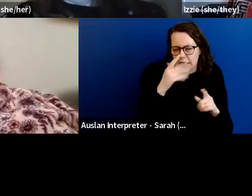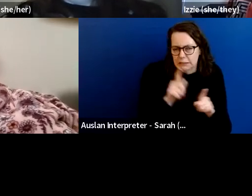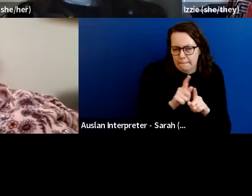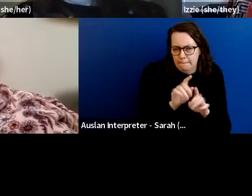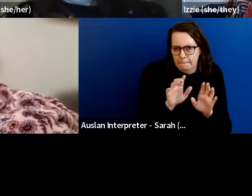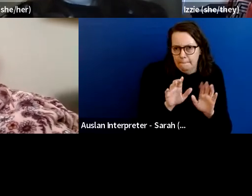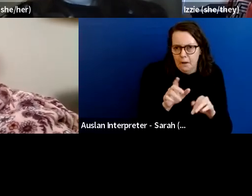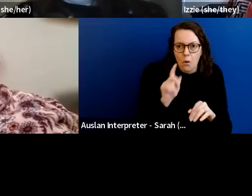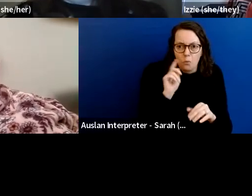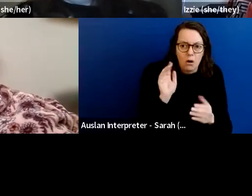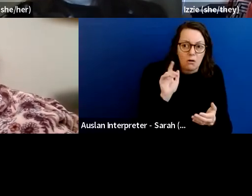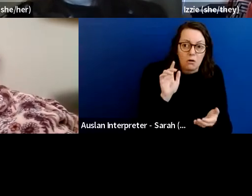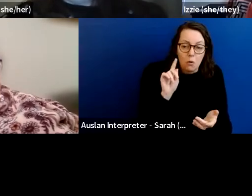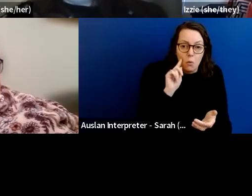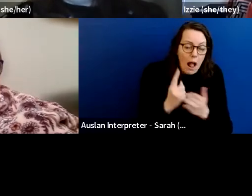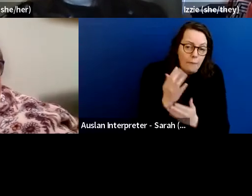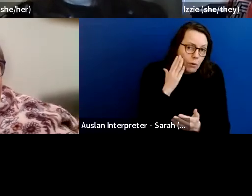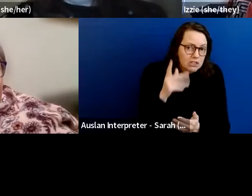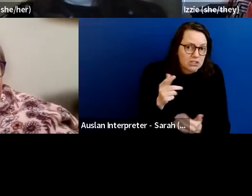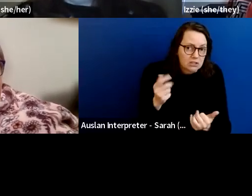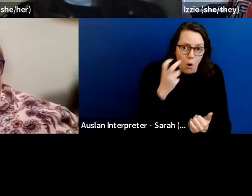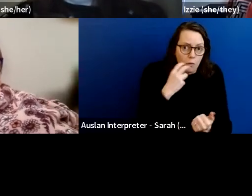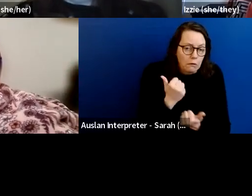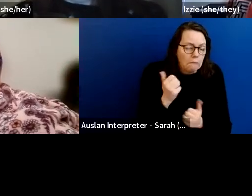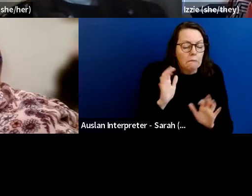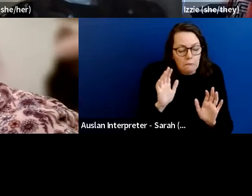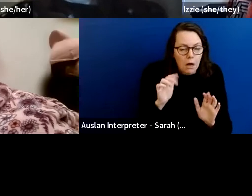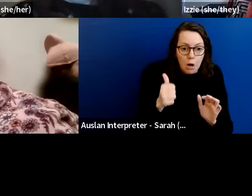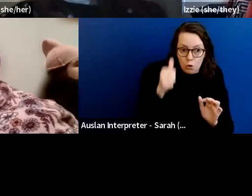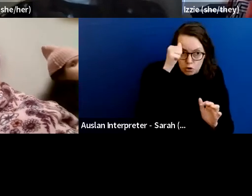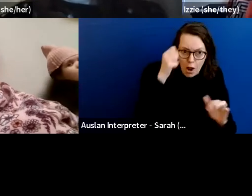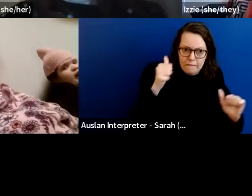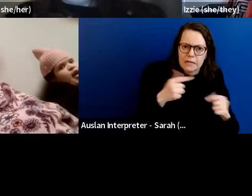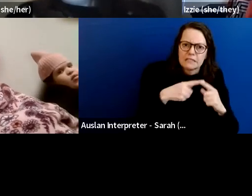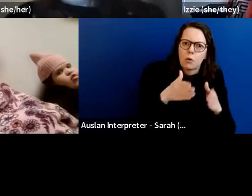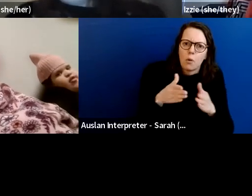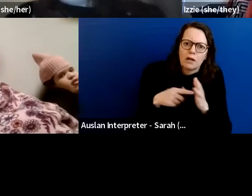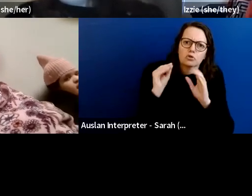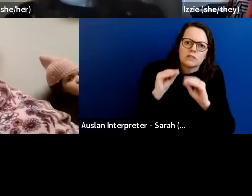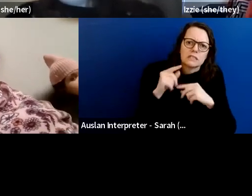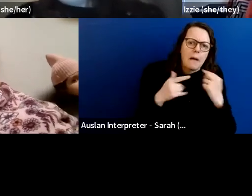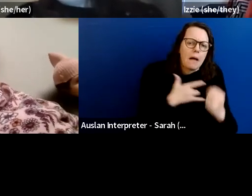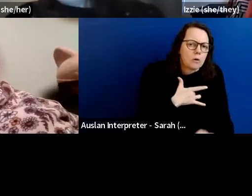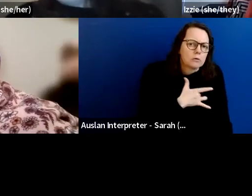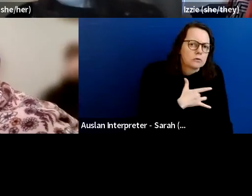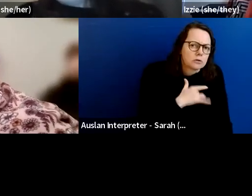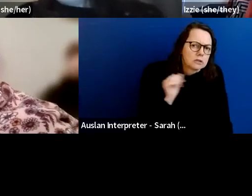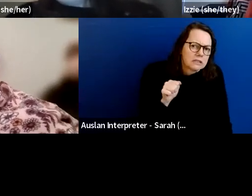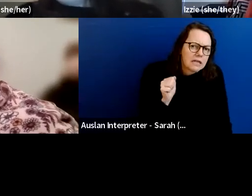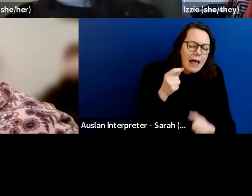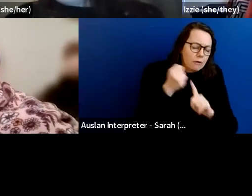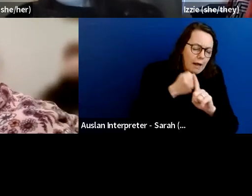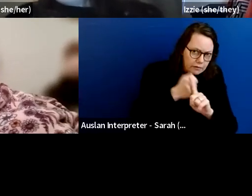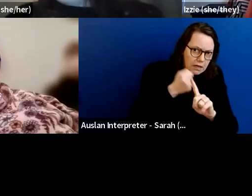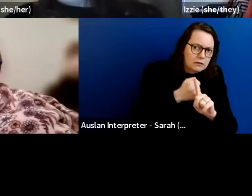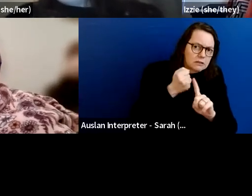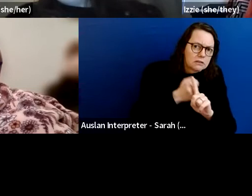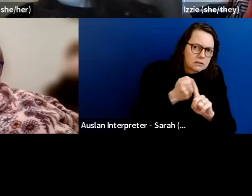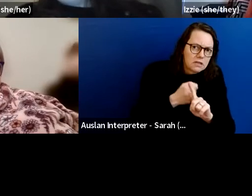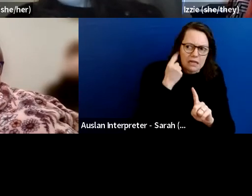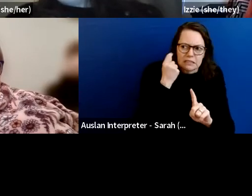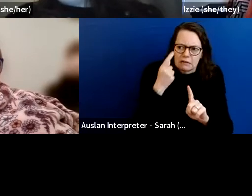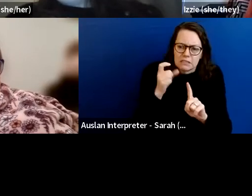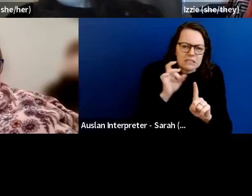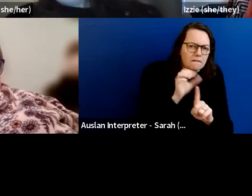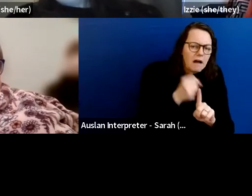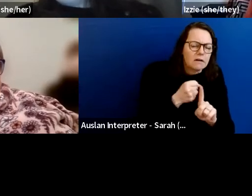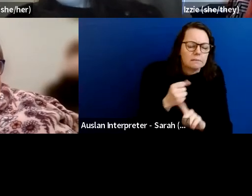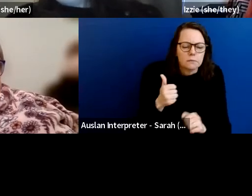different ages and, you know, it'll probably come when she gets older, but yeah, it's good to notice there's lots of ways that we can teach her to, to learn how to advocate and learn how to understand yourself.